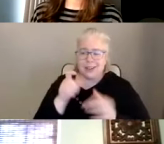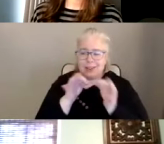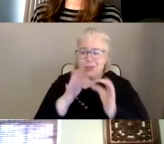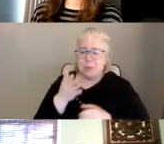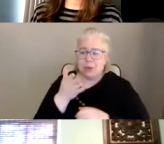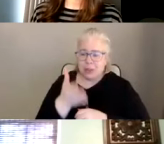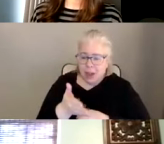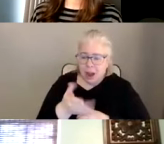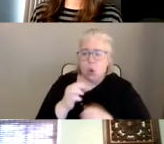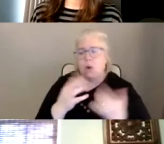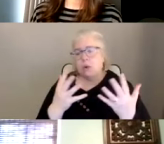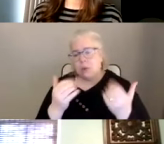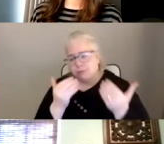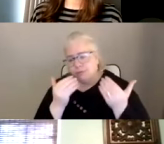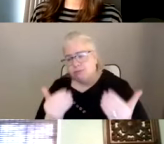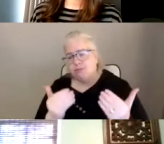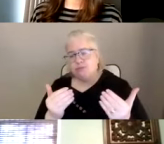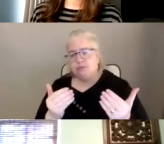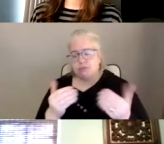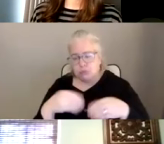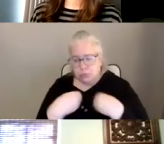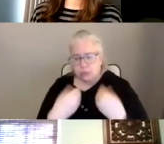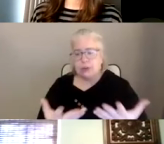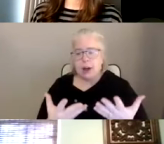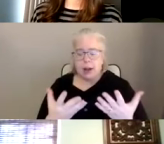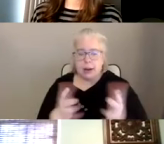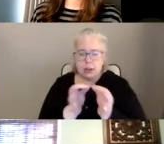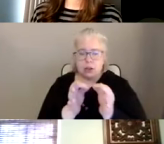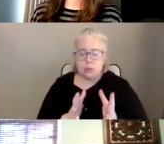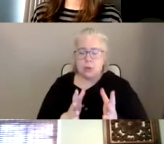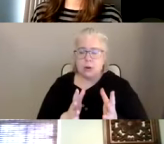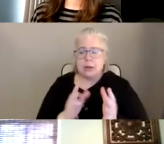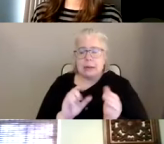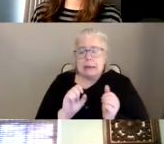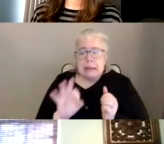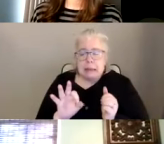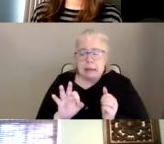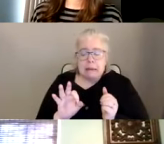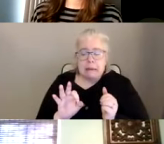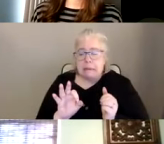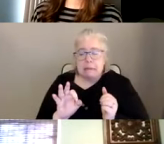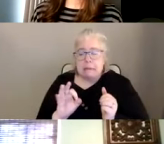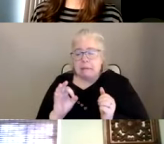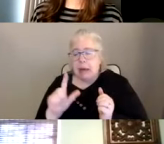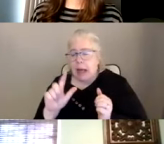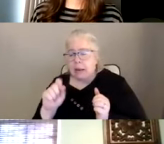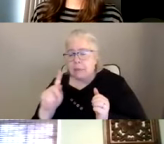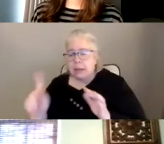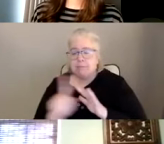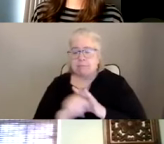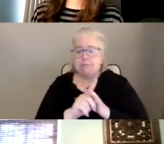Or you want to go ahead and just provide language access in case you have consumers that will be joining you.